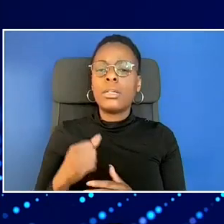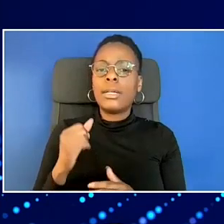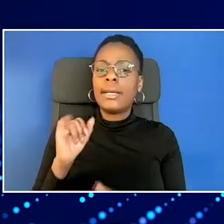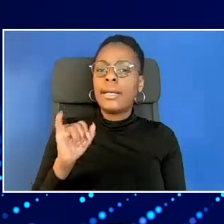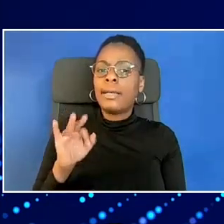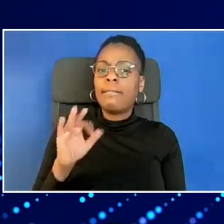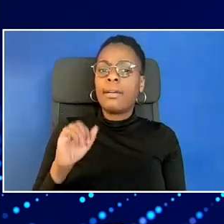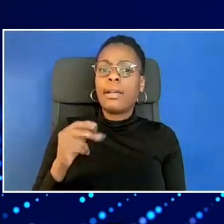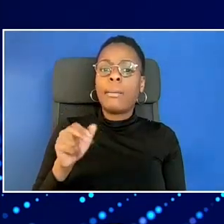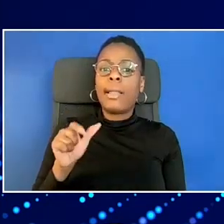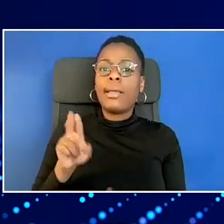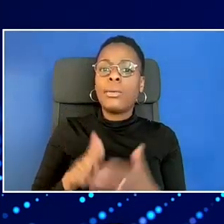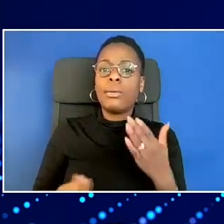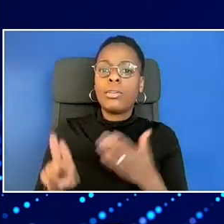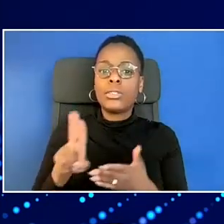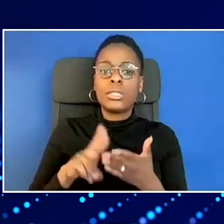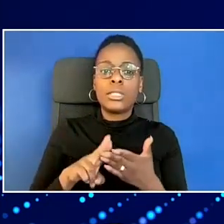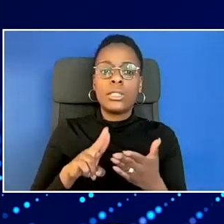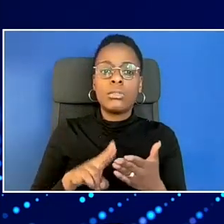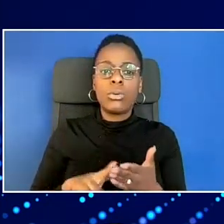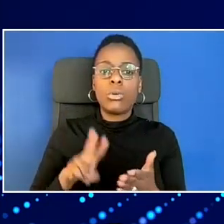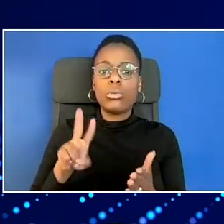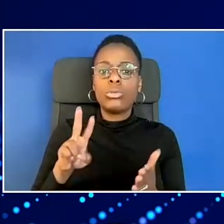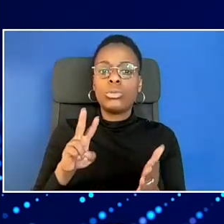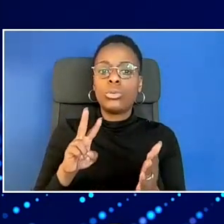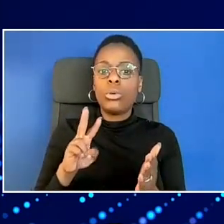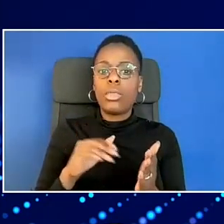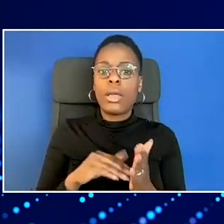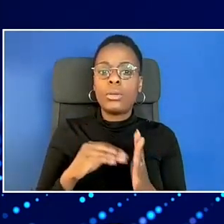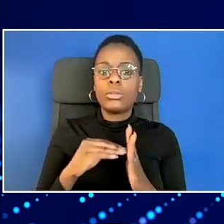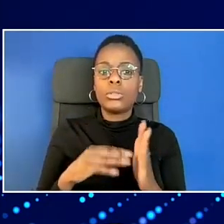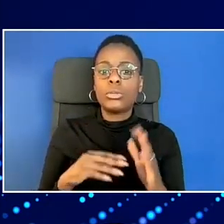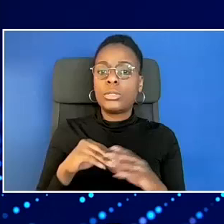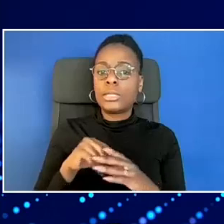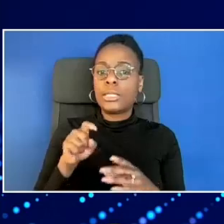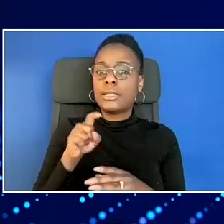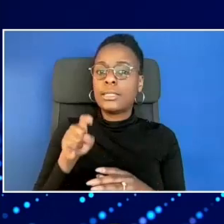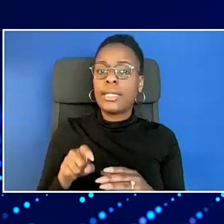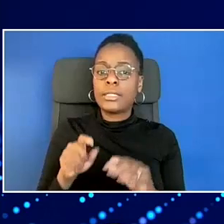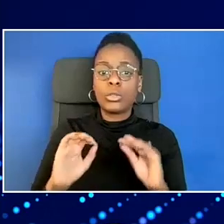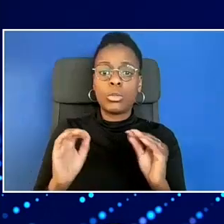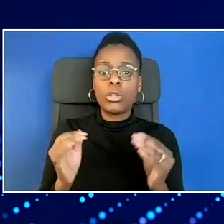years, 2,000 students in Texas without any problems, as opposed to an institution